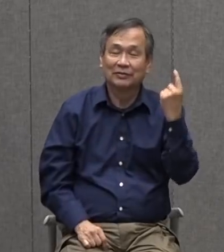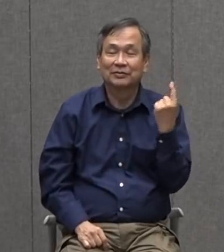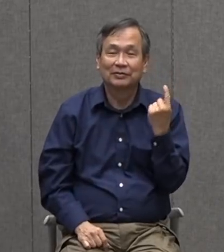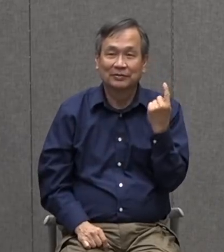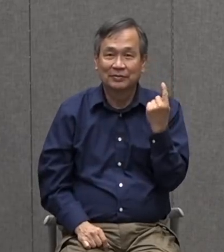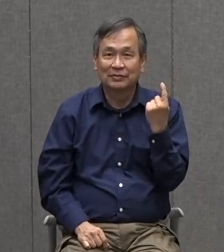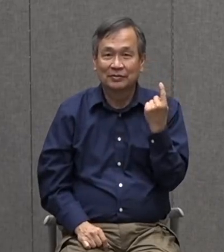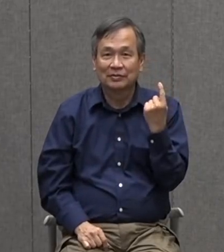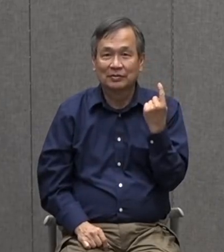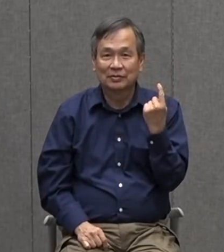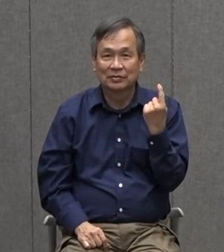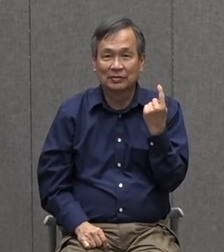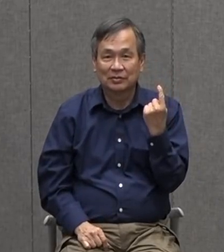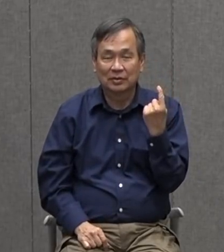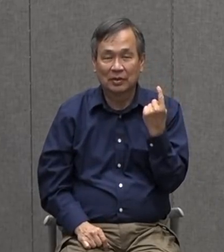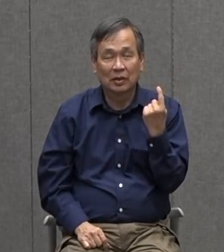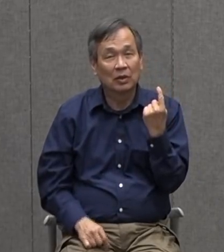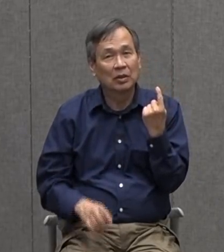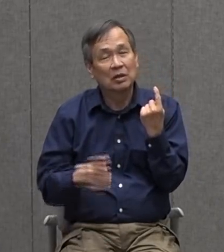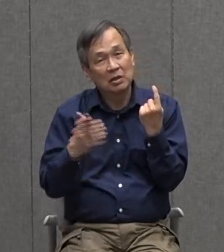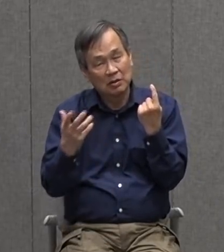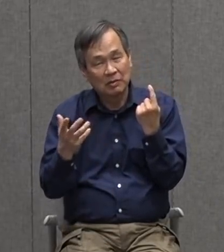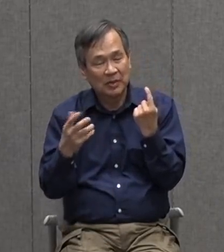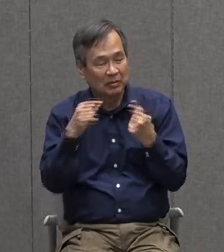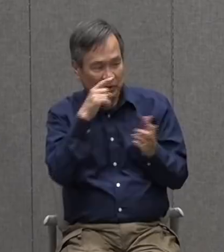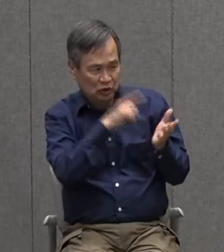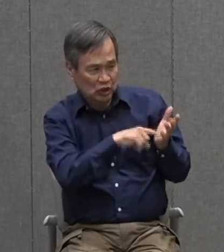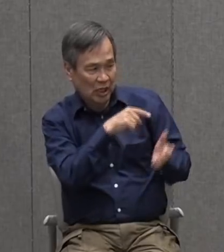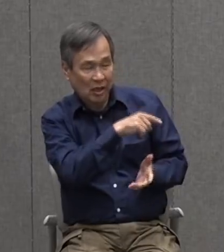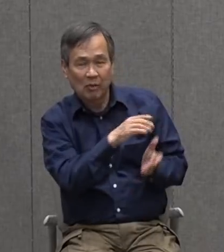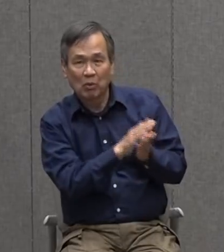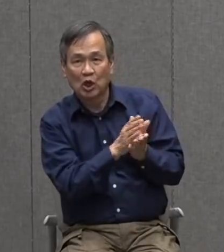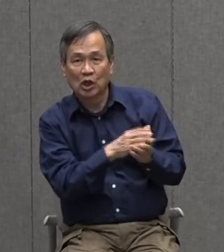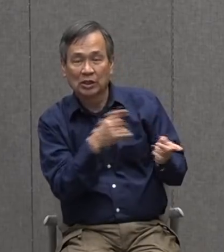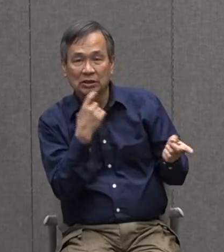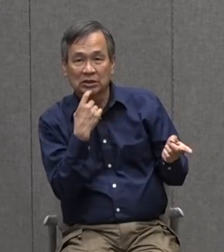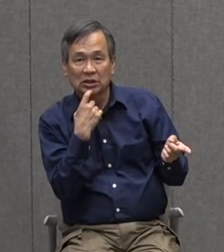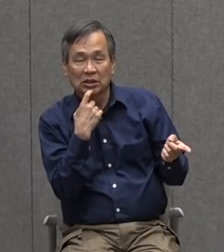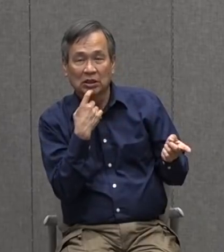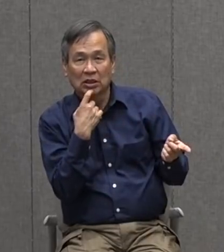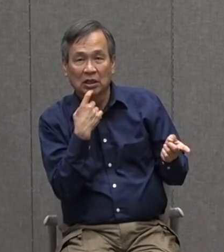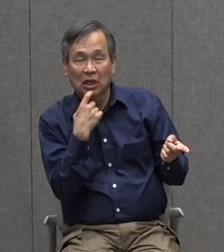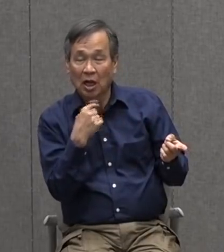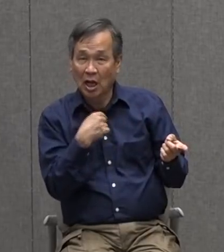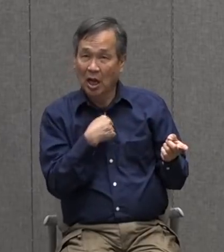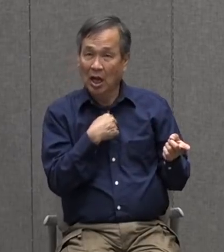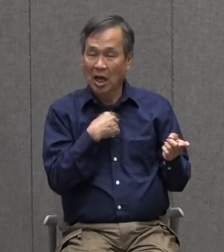That's where we might wanna go back to the book, right? Because when I was doing this last night,